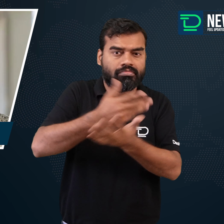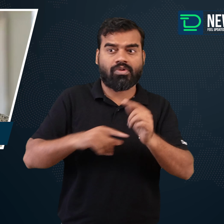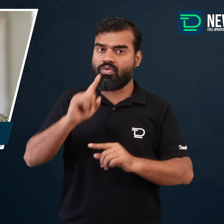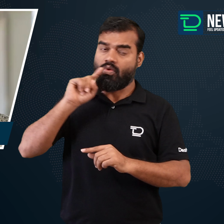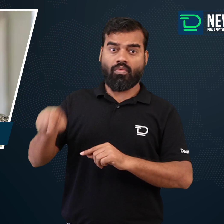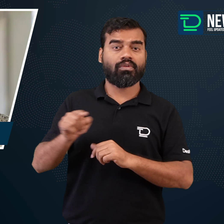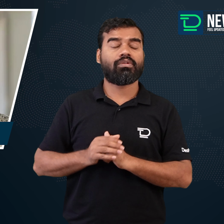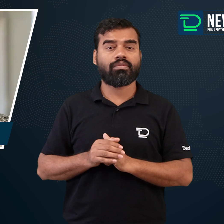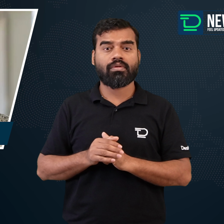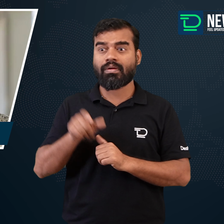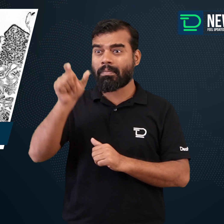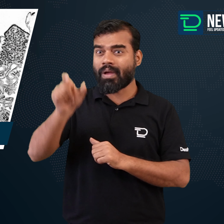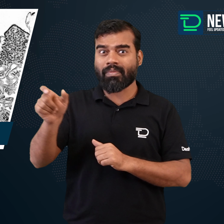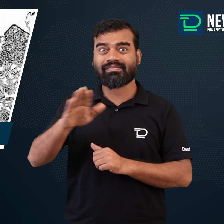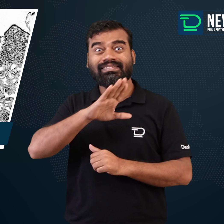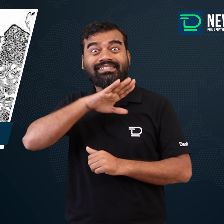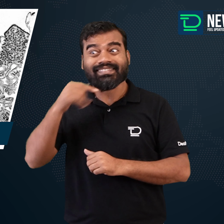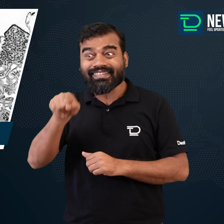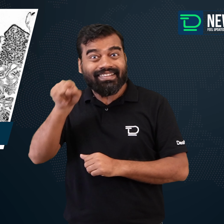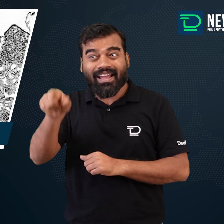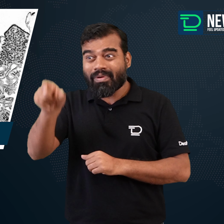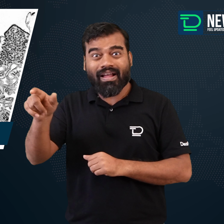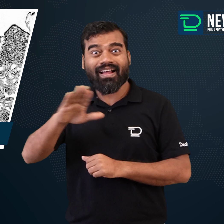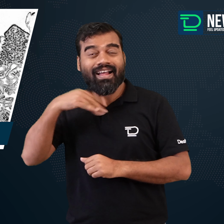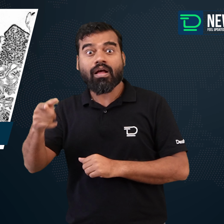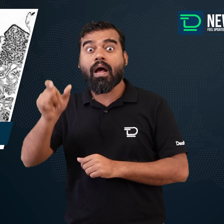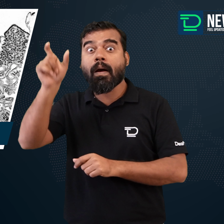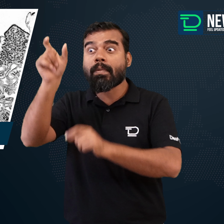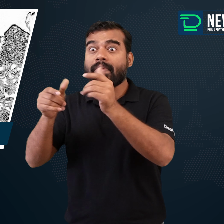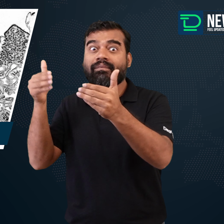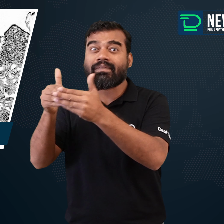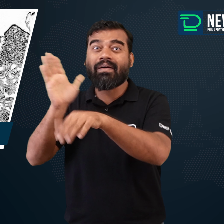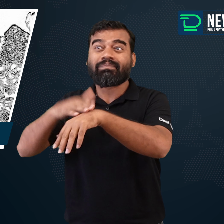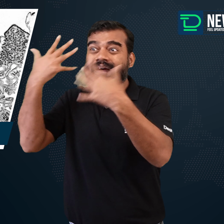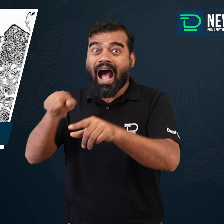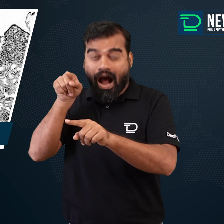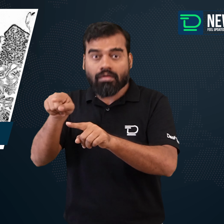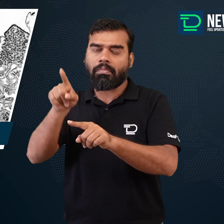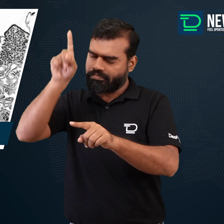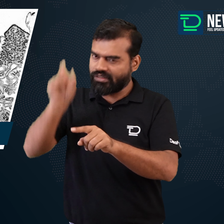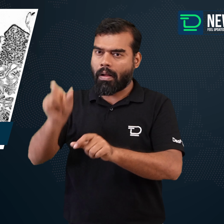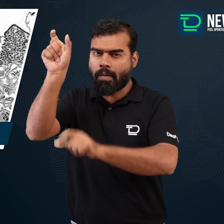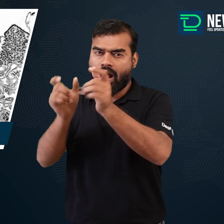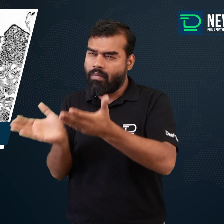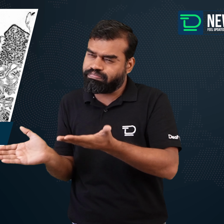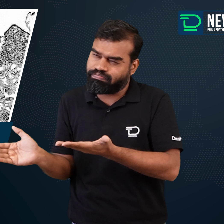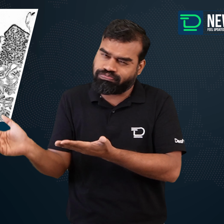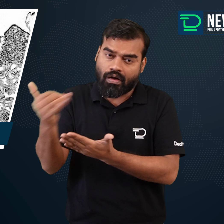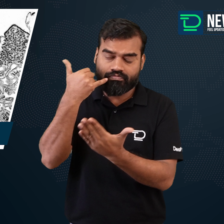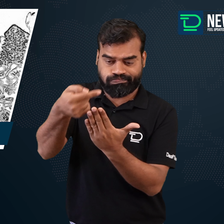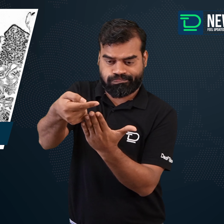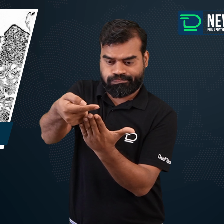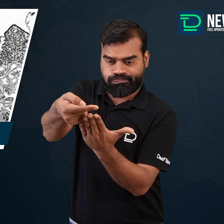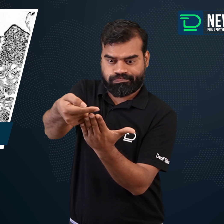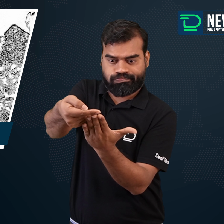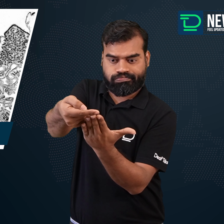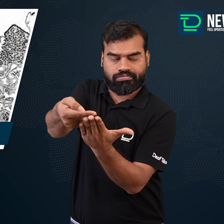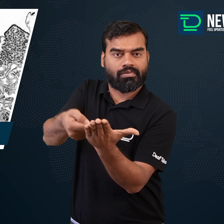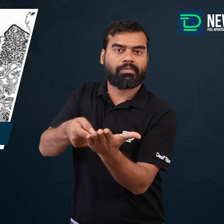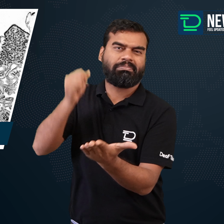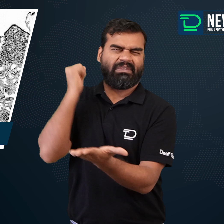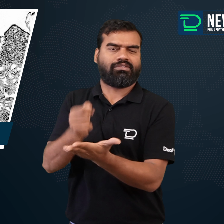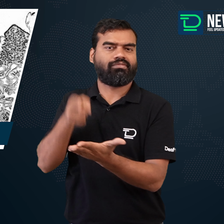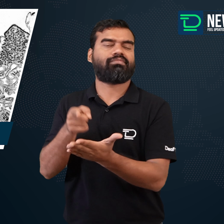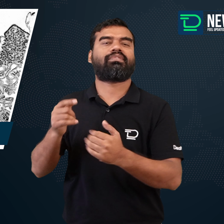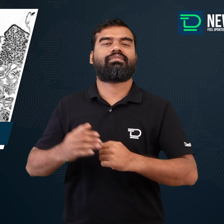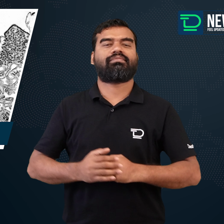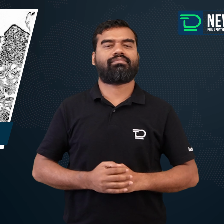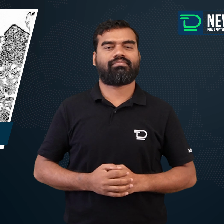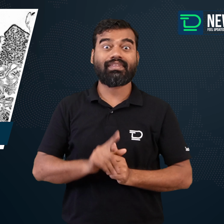A list of family members, relatives and contacts of 2 victims of the Nipah virus was collected.